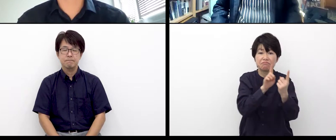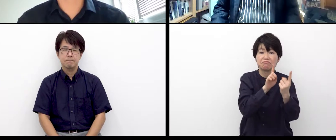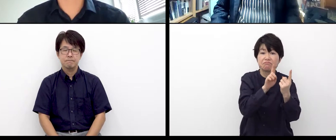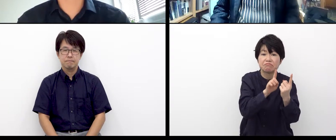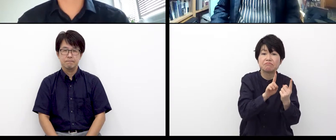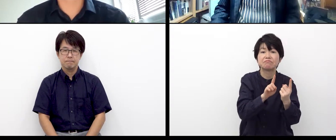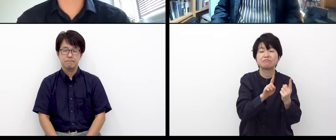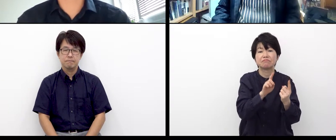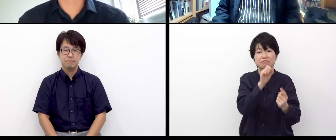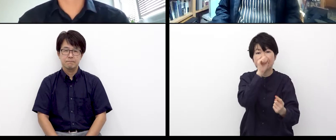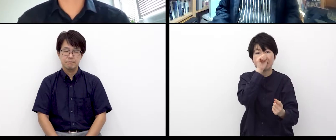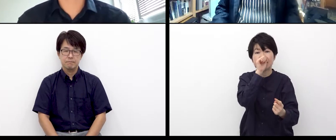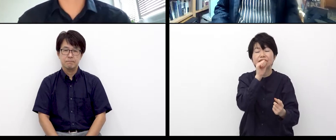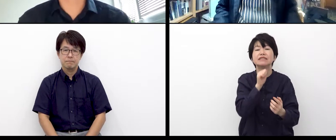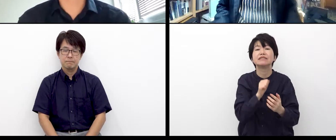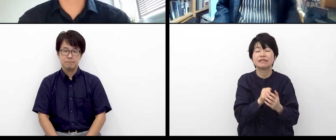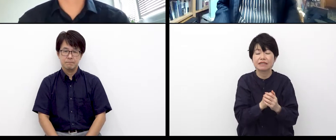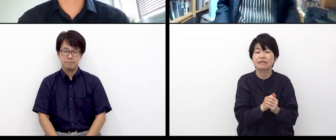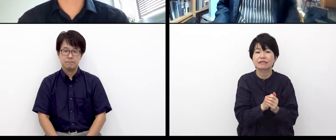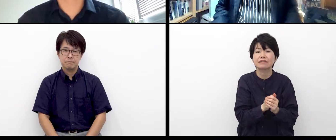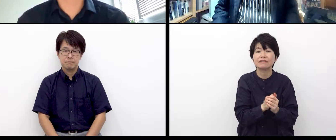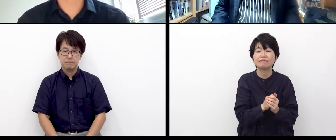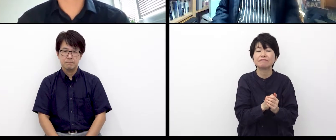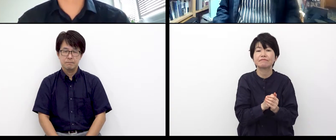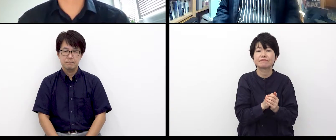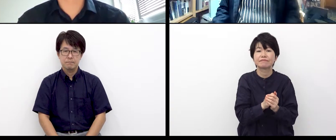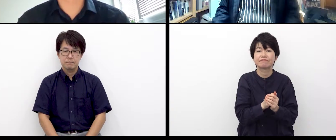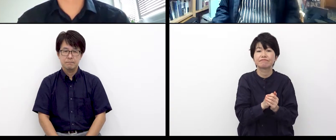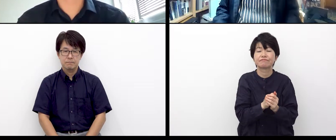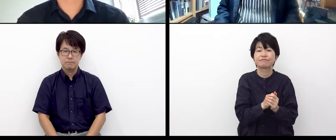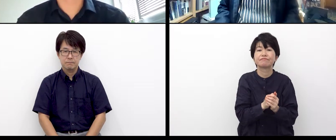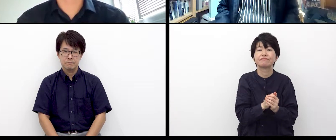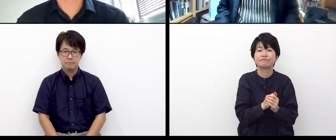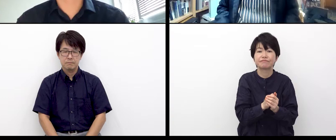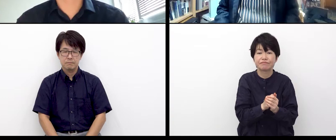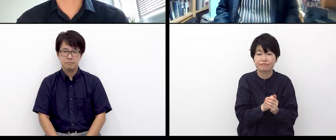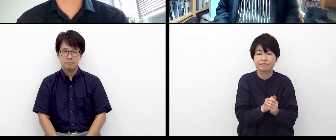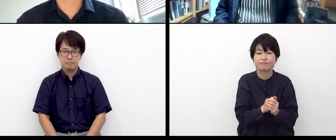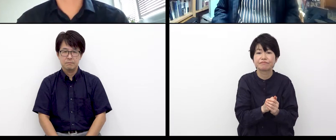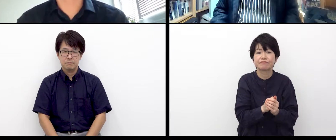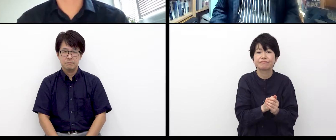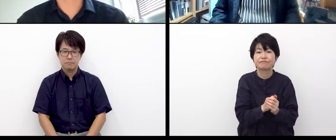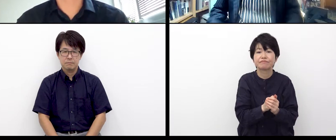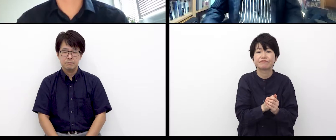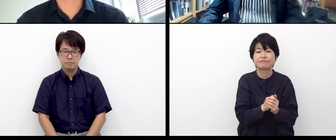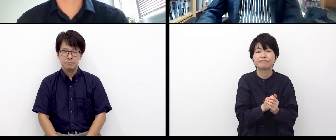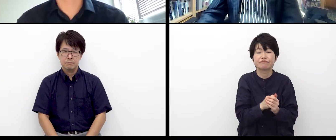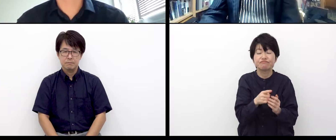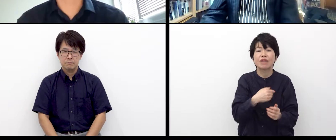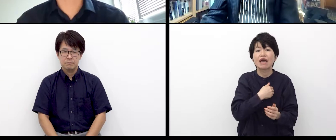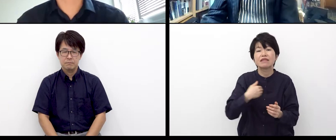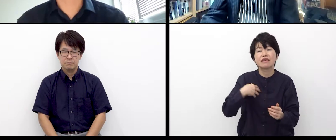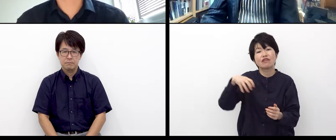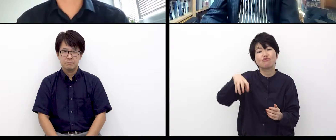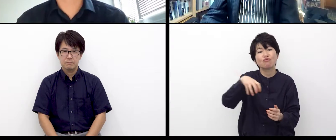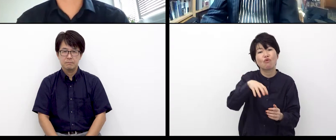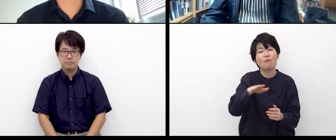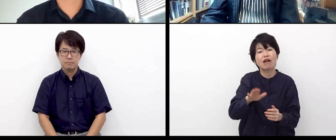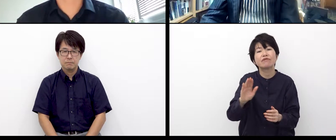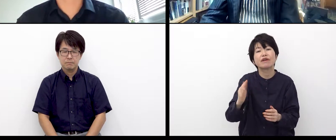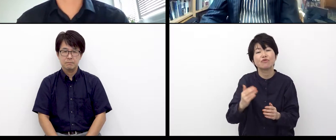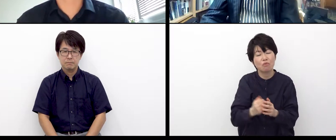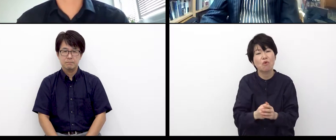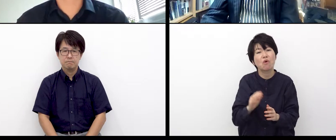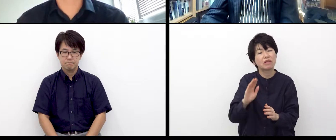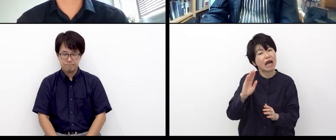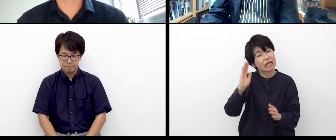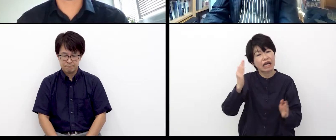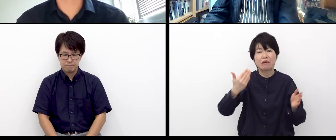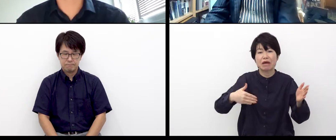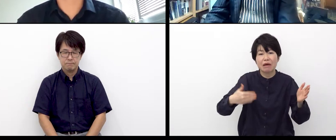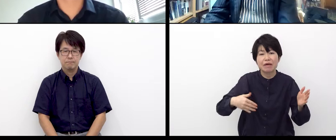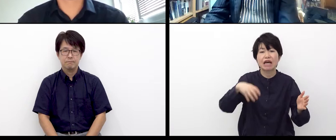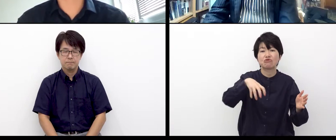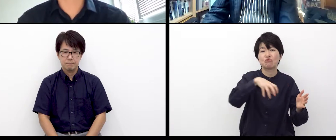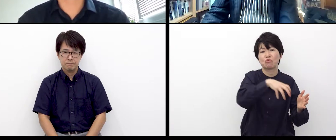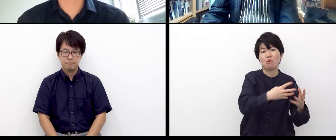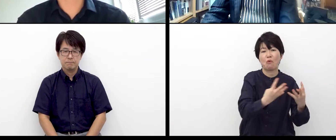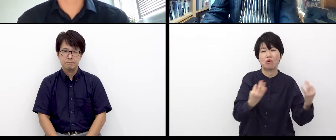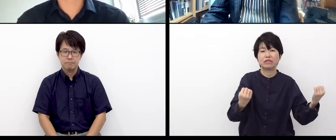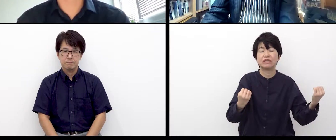It’s provided in some areas, but still difficult.